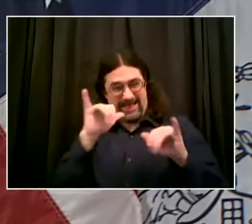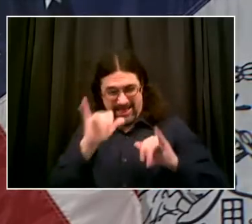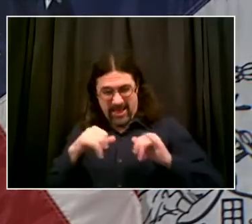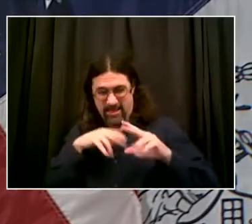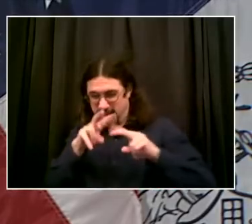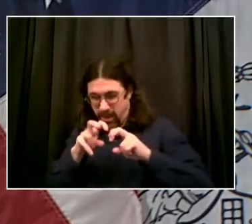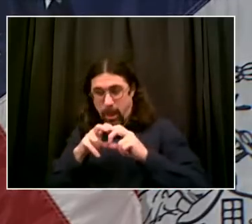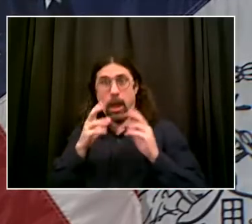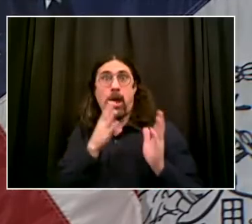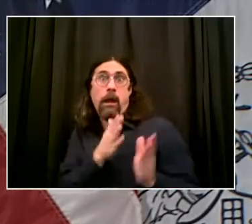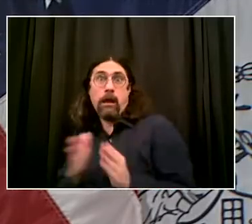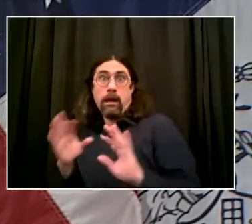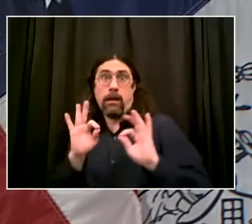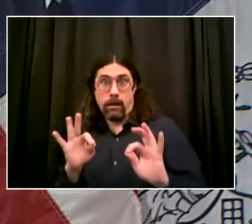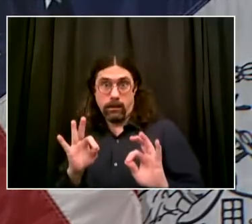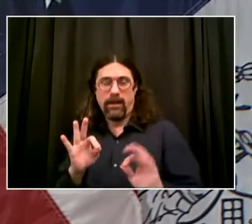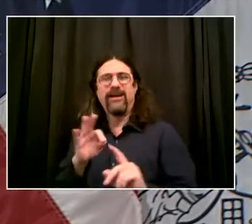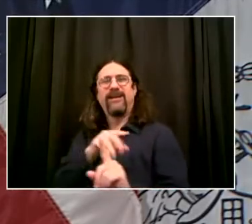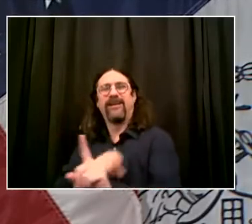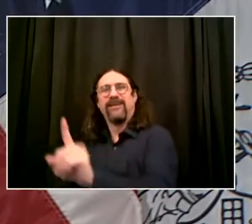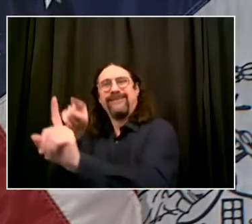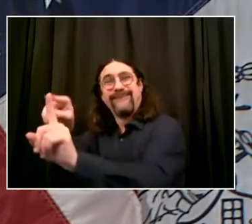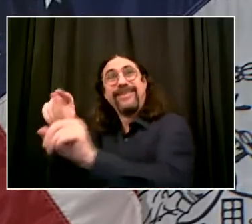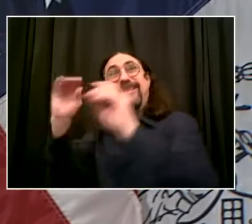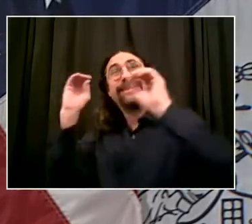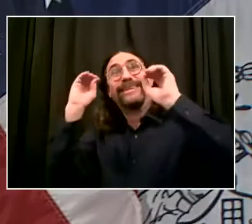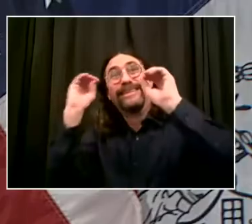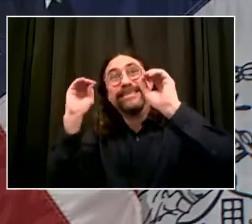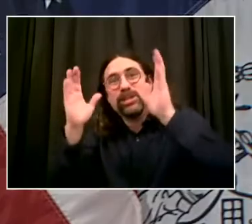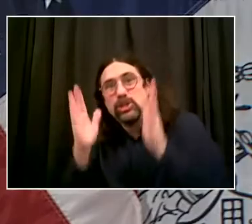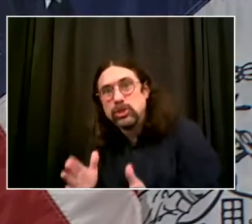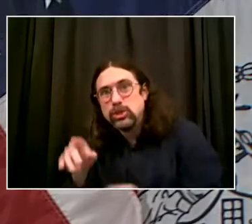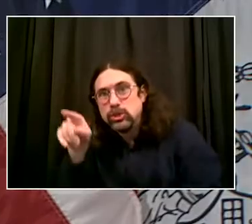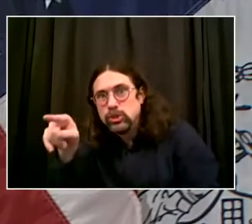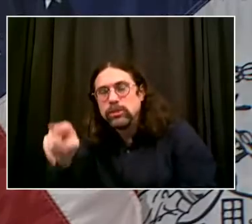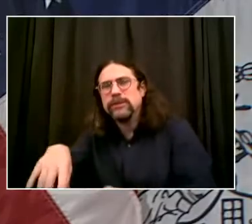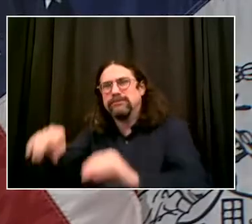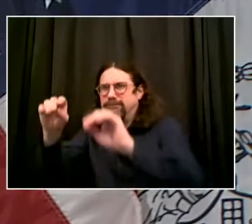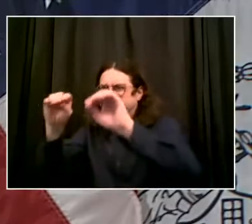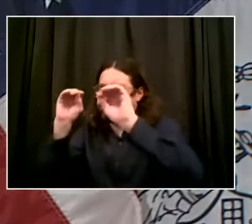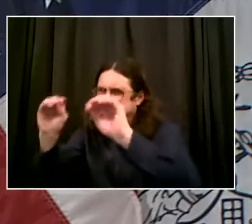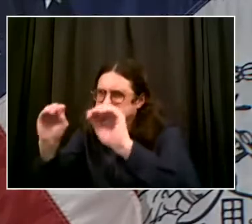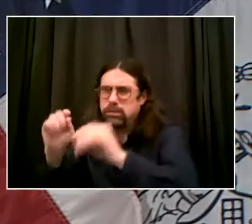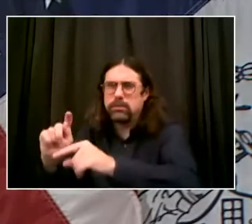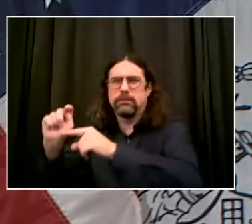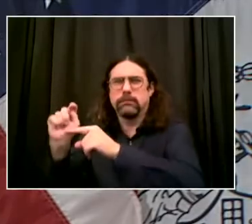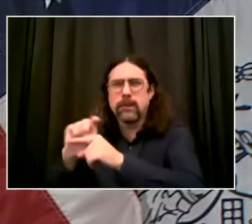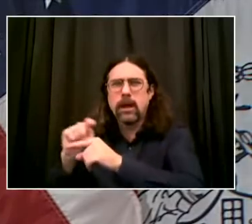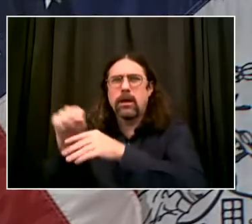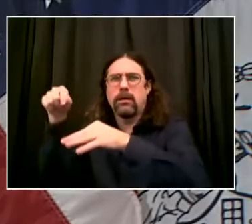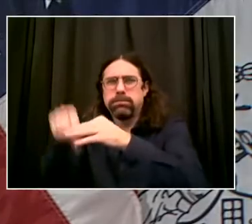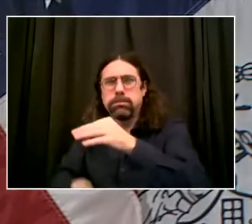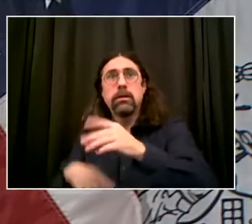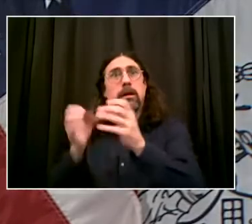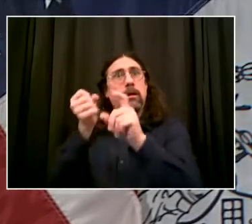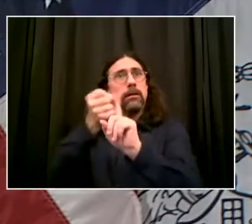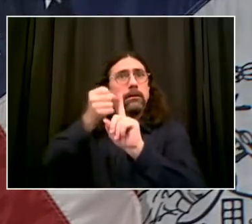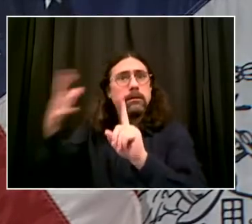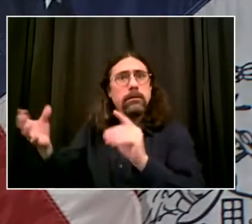DOING AND HAVE